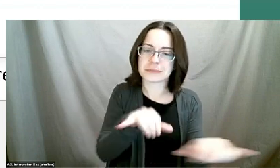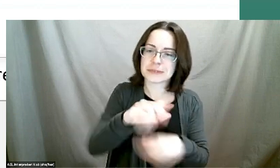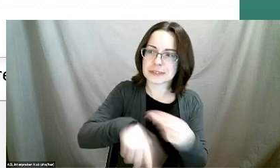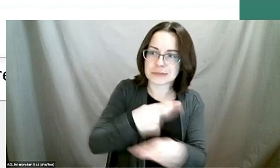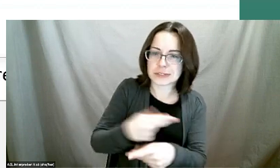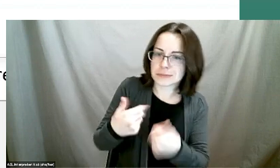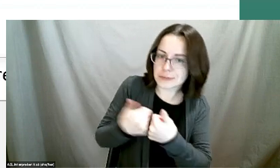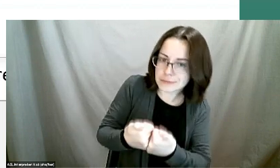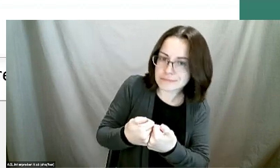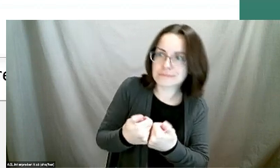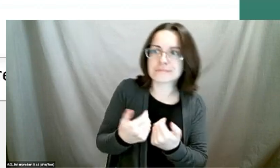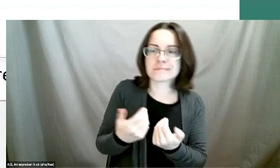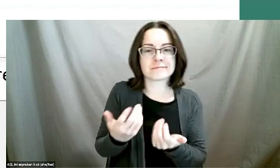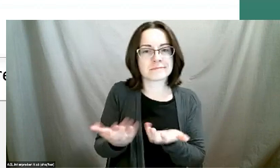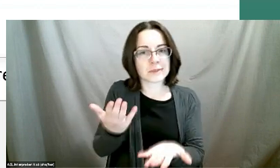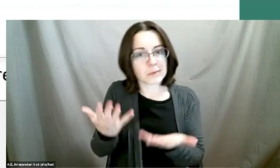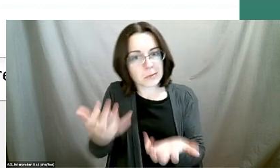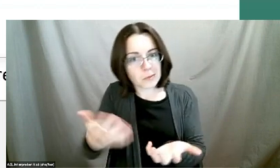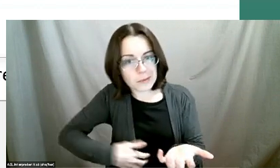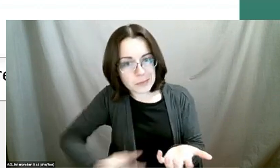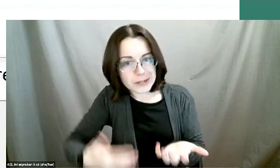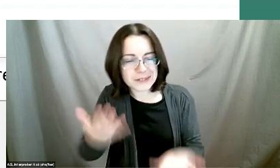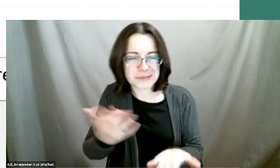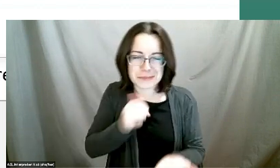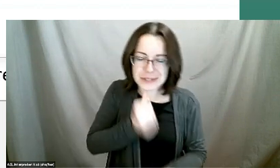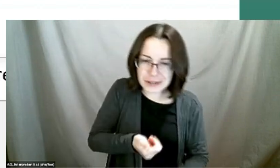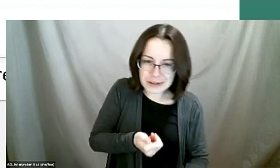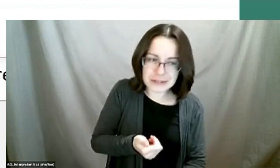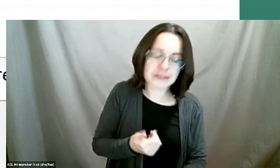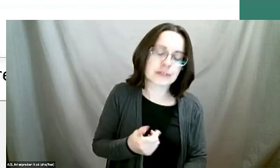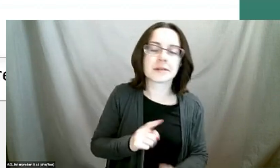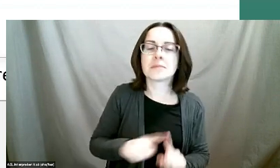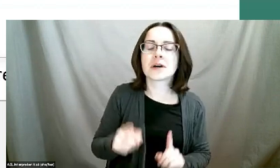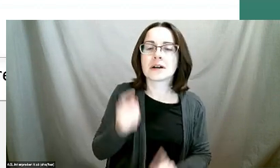but because of their risk being higher for abuse,